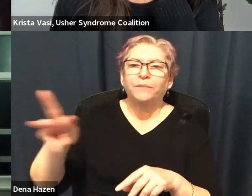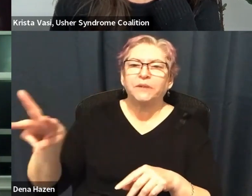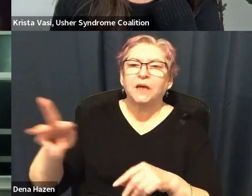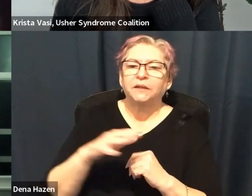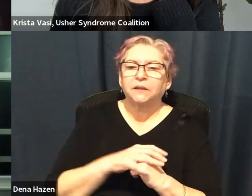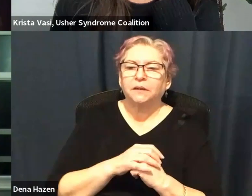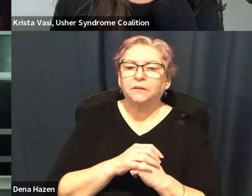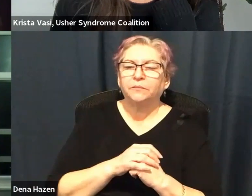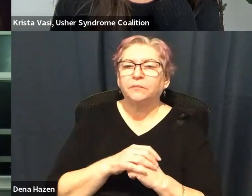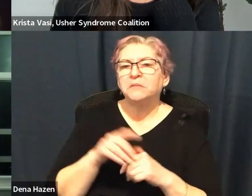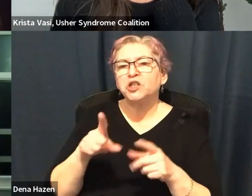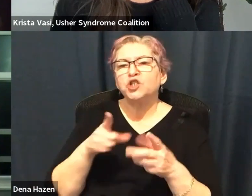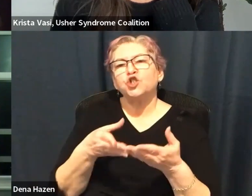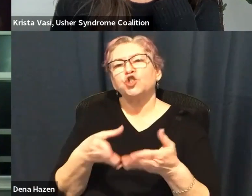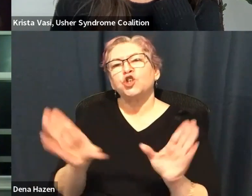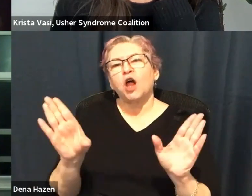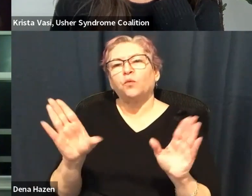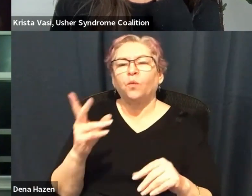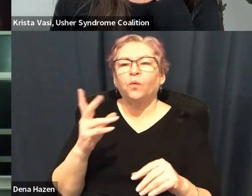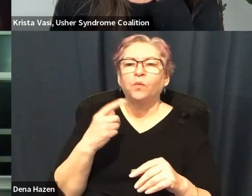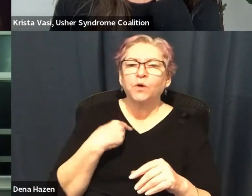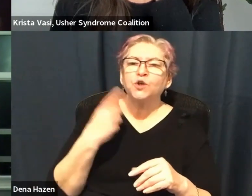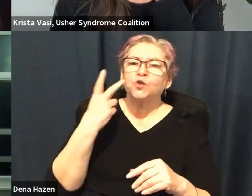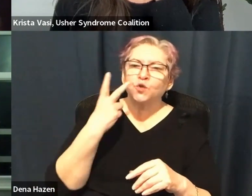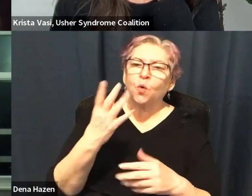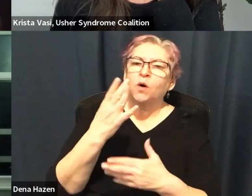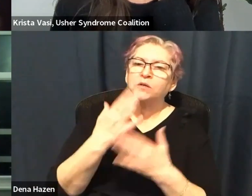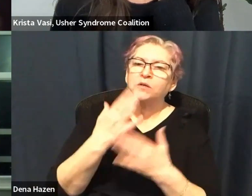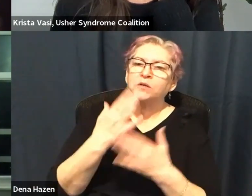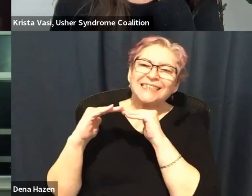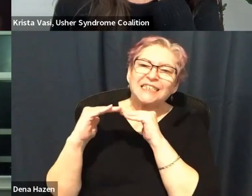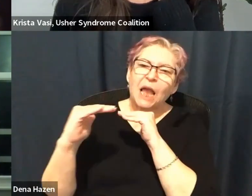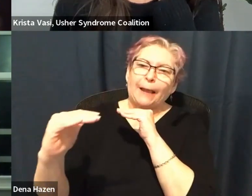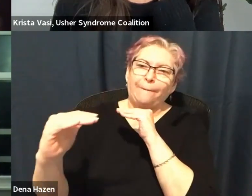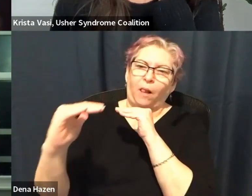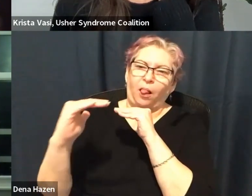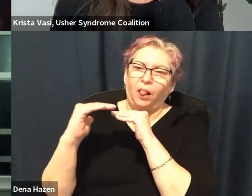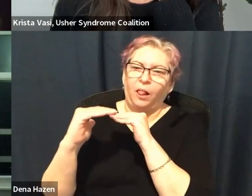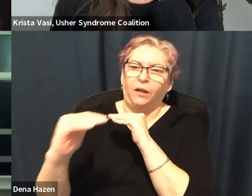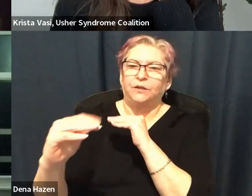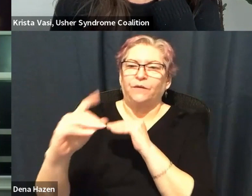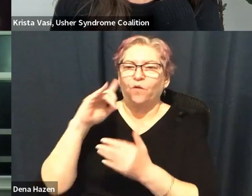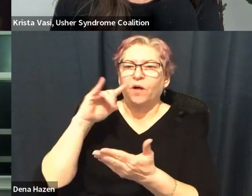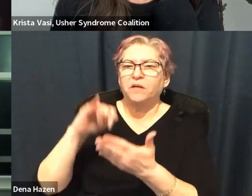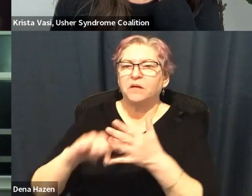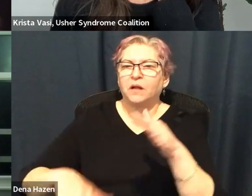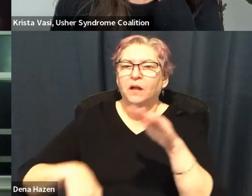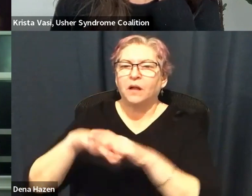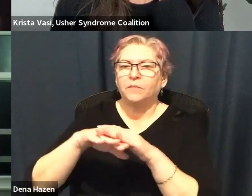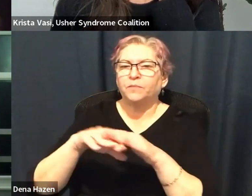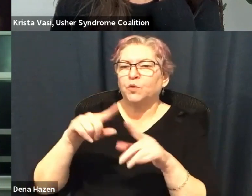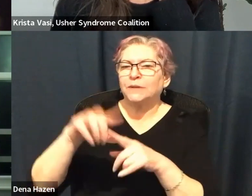In general, we saw, we saw some stabilization there up to about six months.